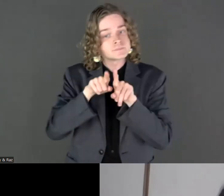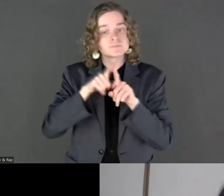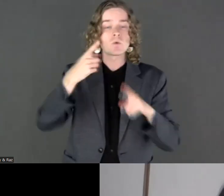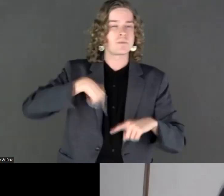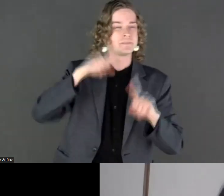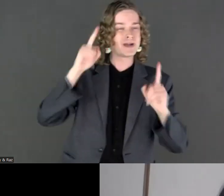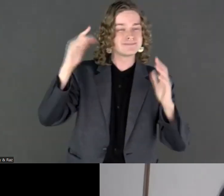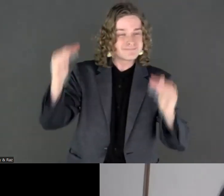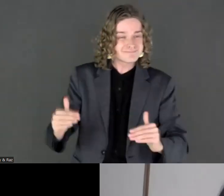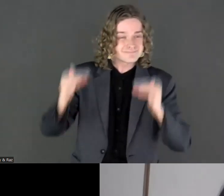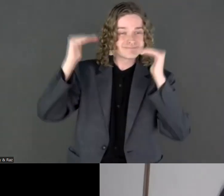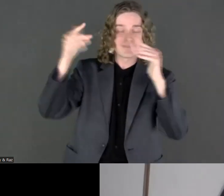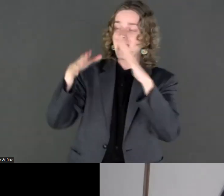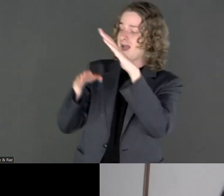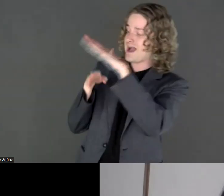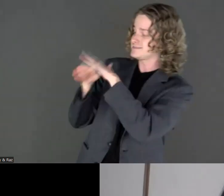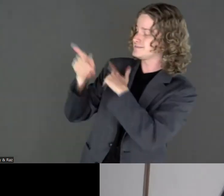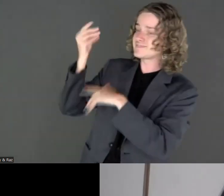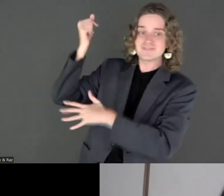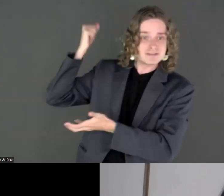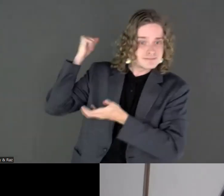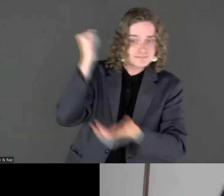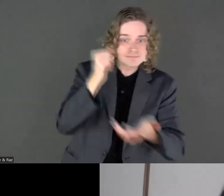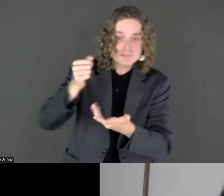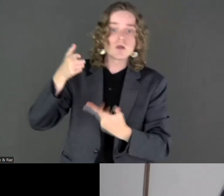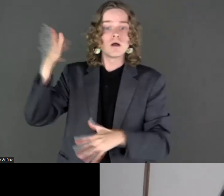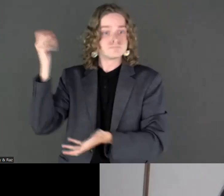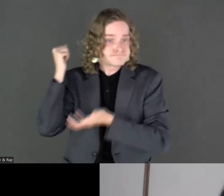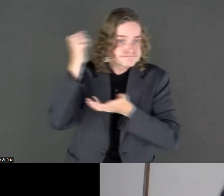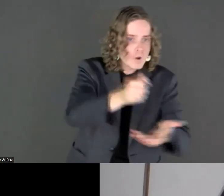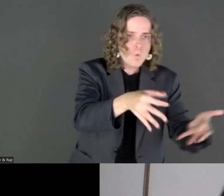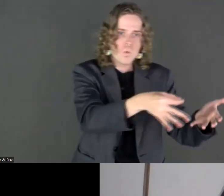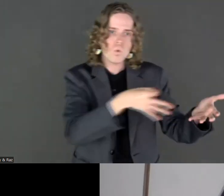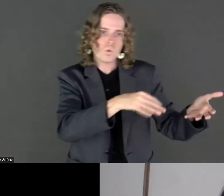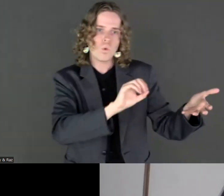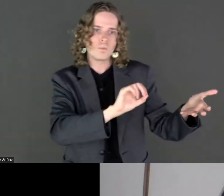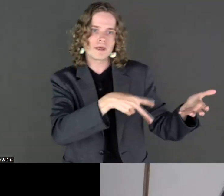We also heard multiple times about the importance of capacity sharing. So that includes